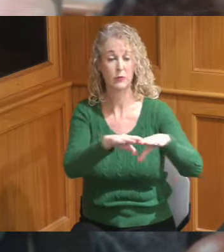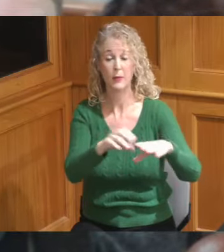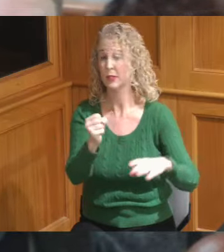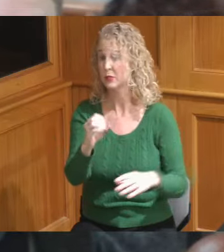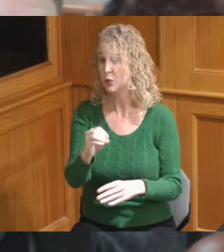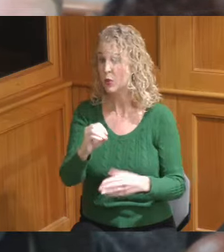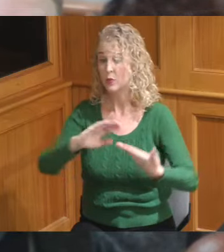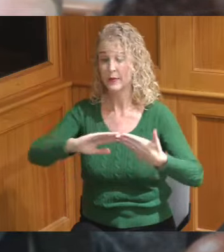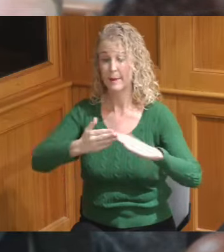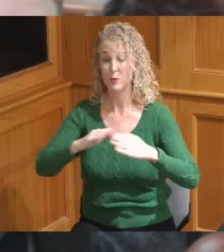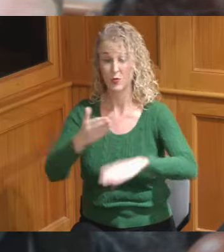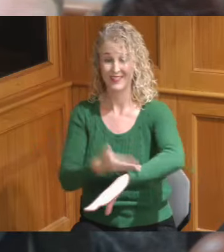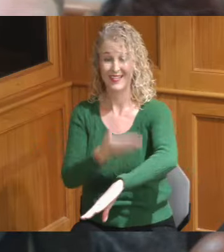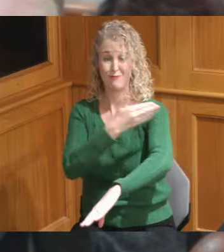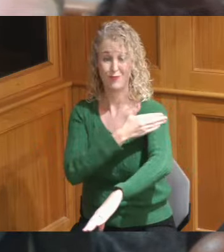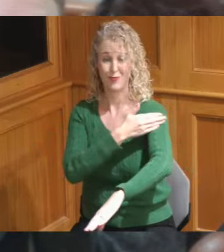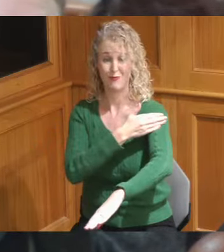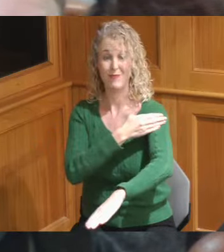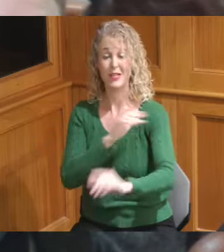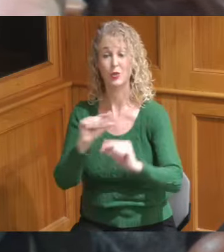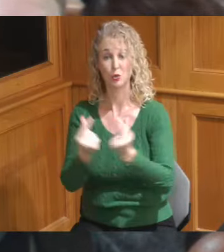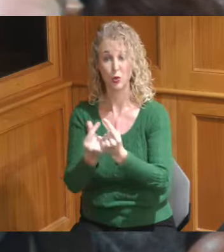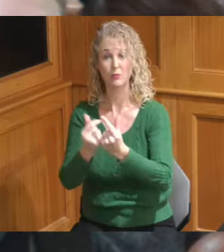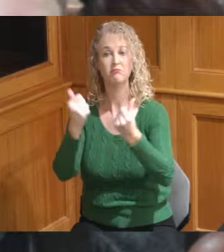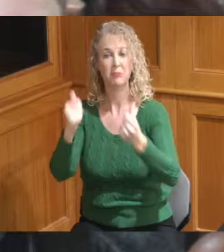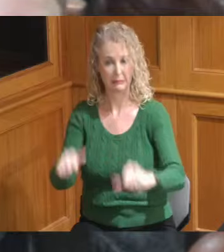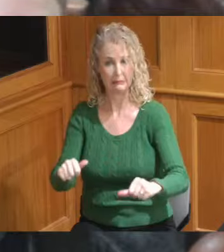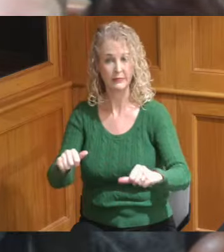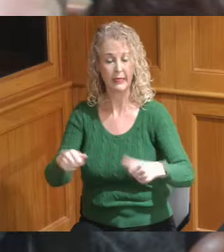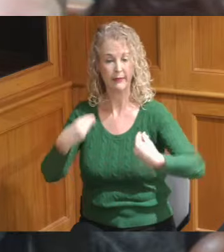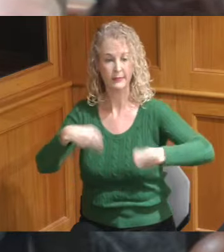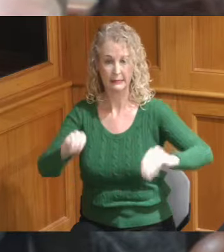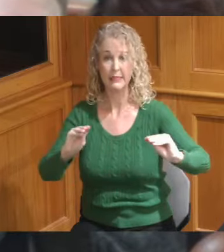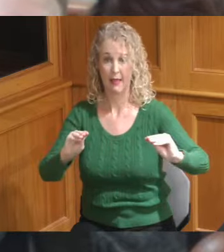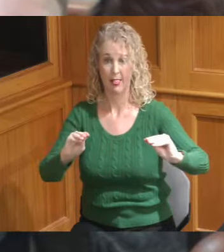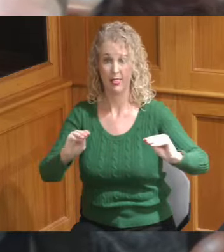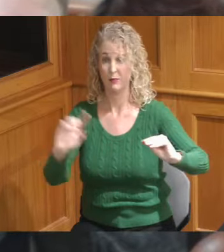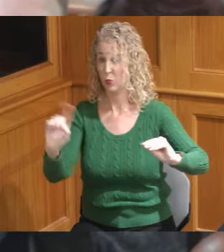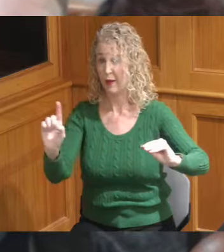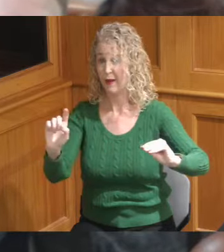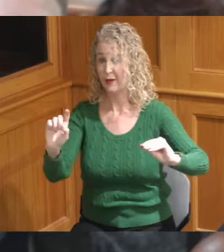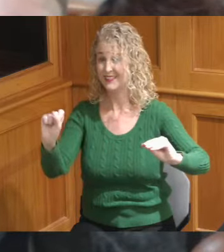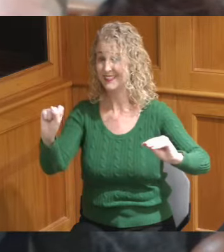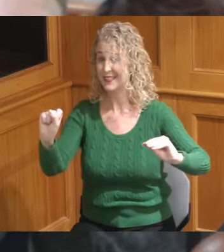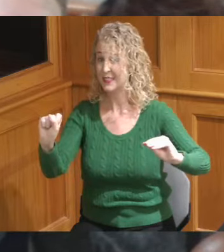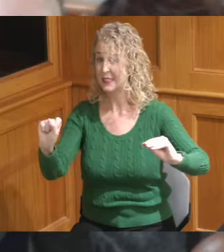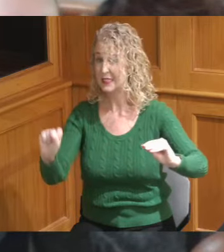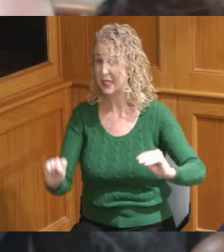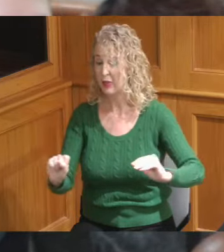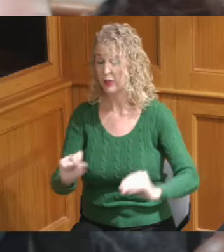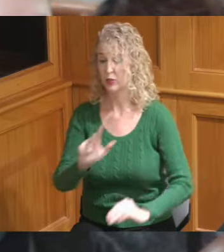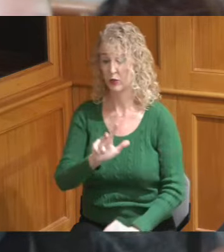Cincinnati to act as agent to sell the property. This property is the southern portion of 3955 Hunt